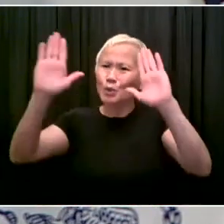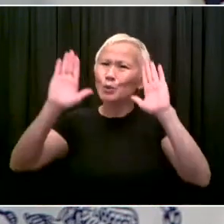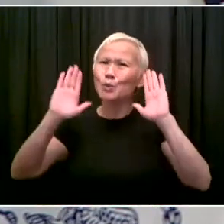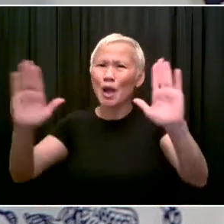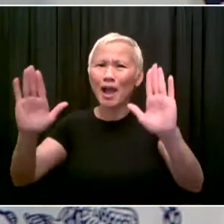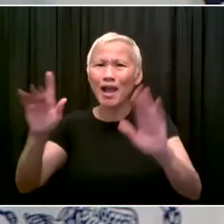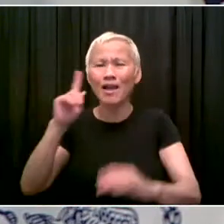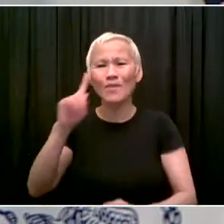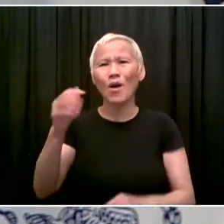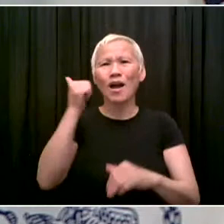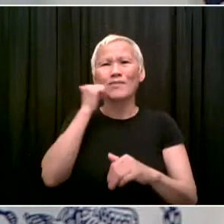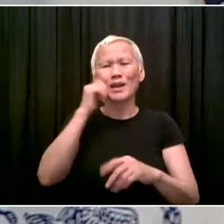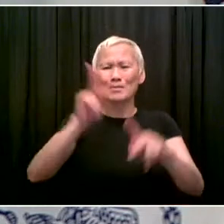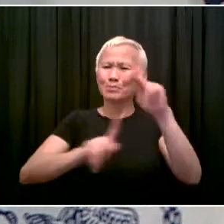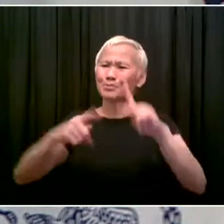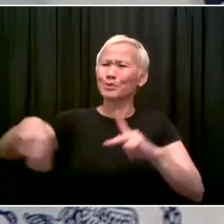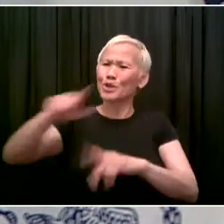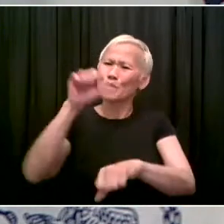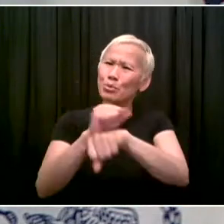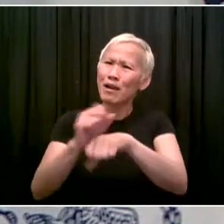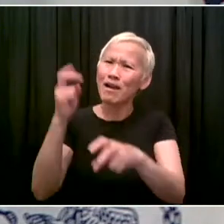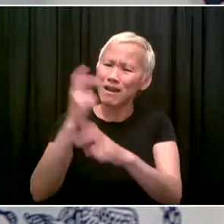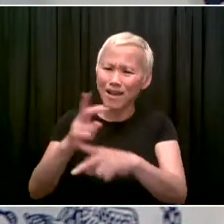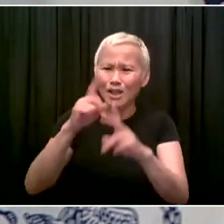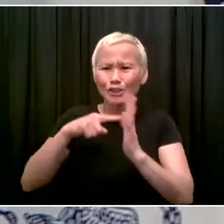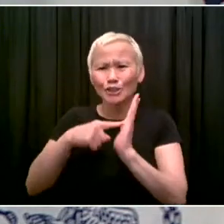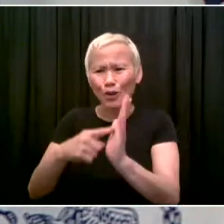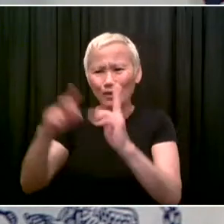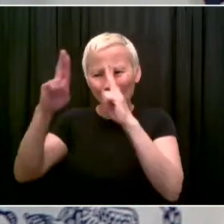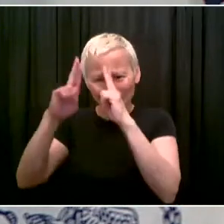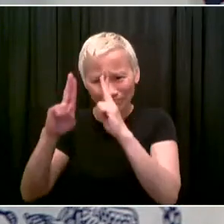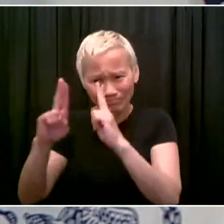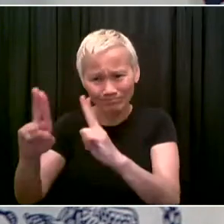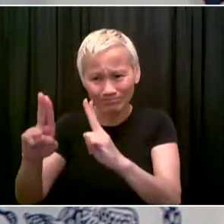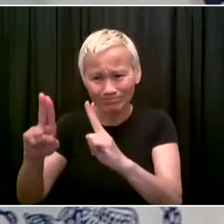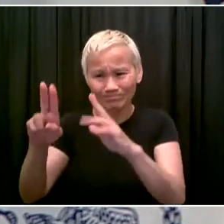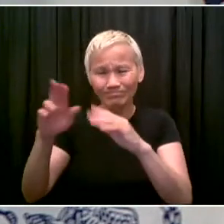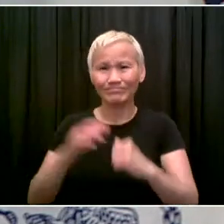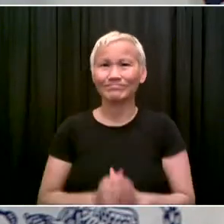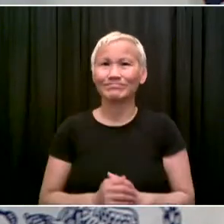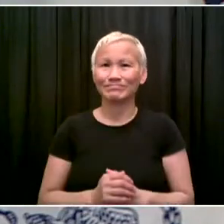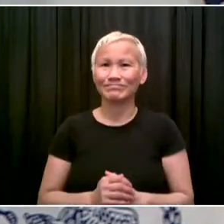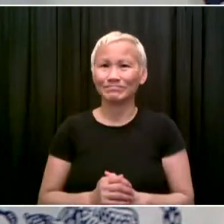TO OUR AREAS. EUROS. THIS IS GOING TO BE FOR EVERYDAY